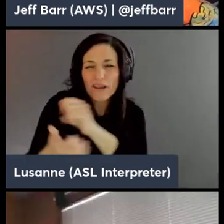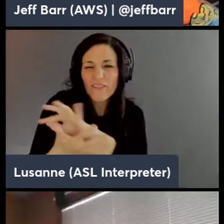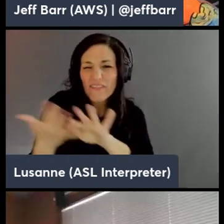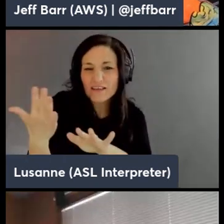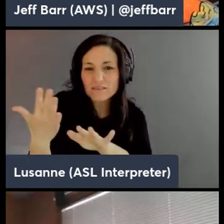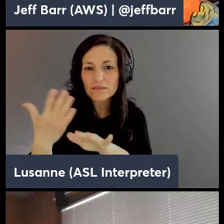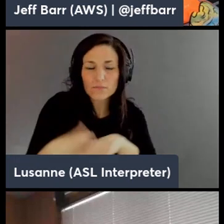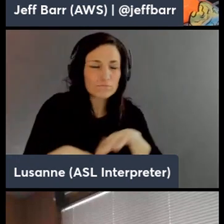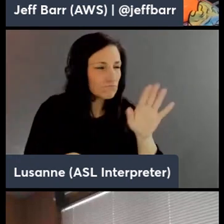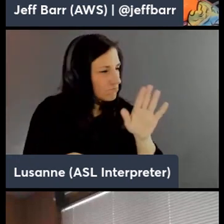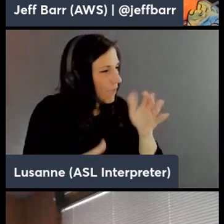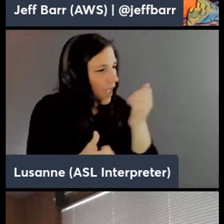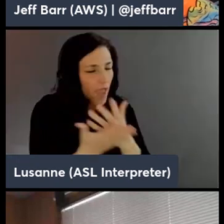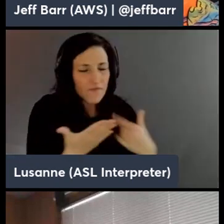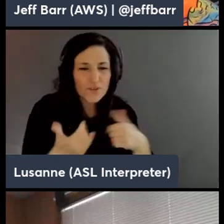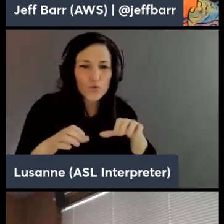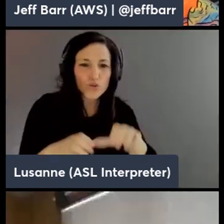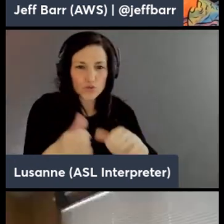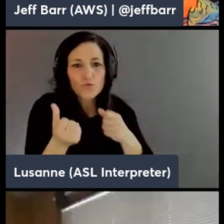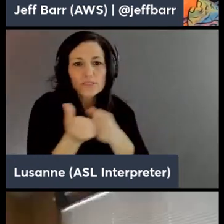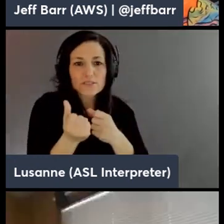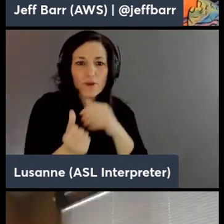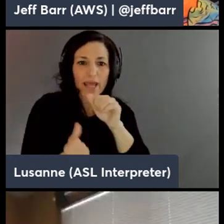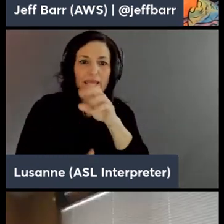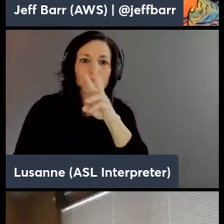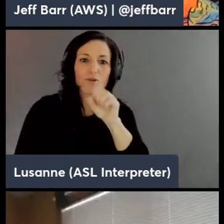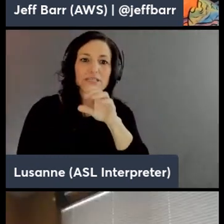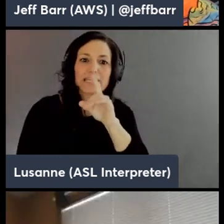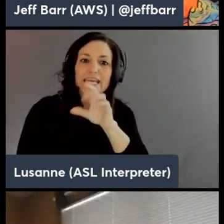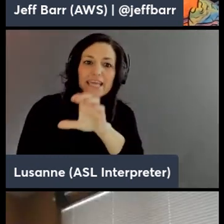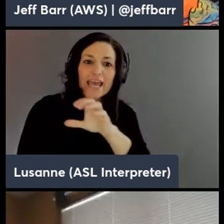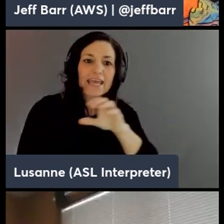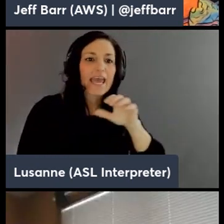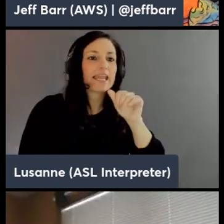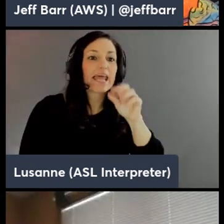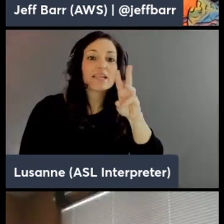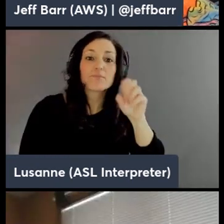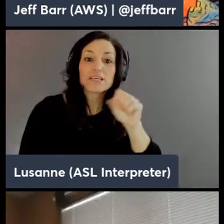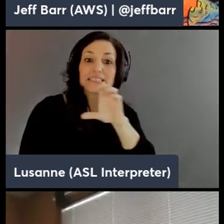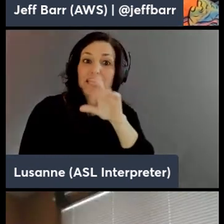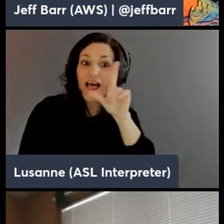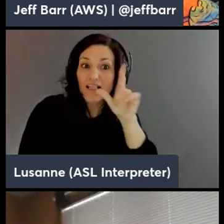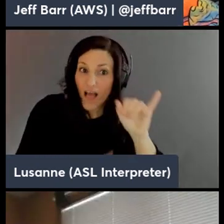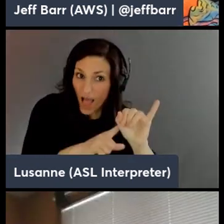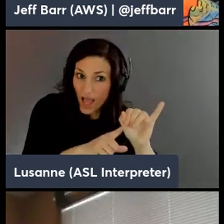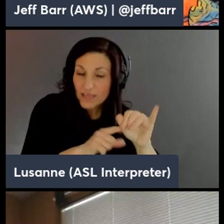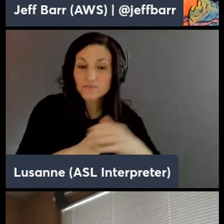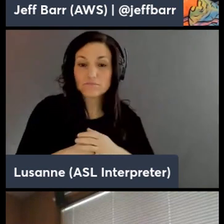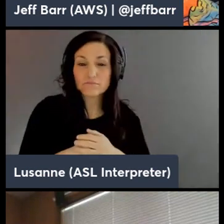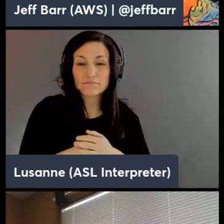by both AWS SDK and AWS CLI. We do not yet have, we're again, we're in preview.